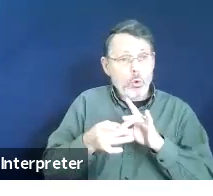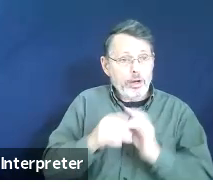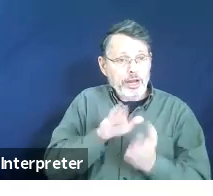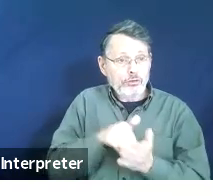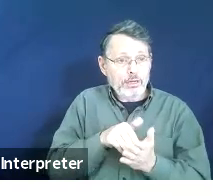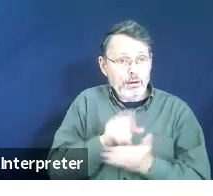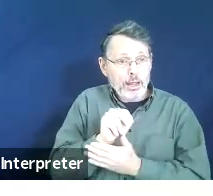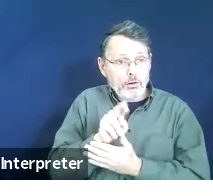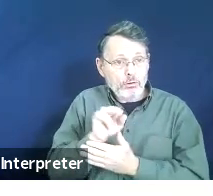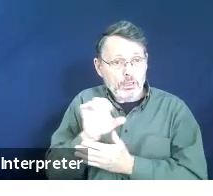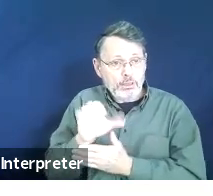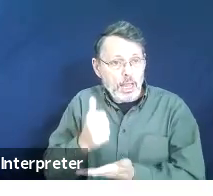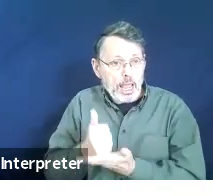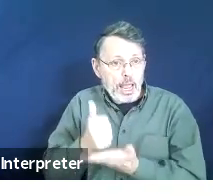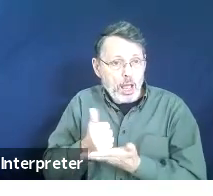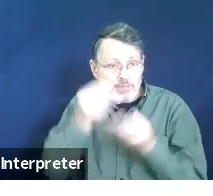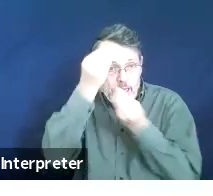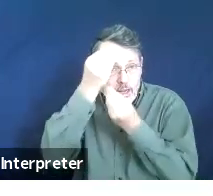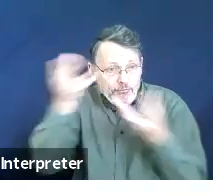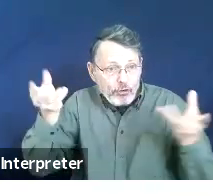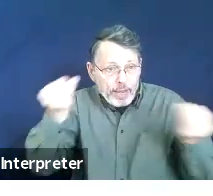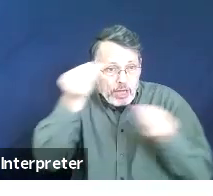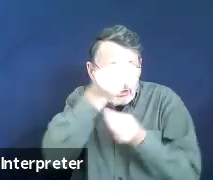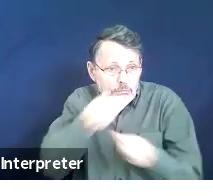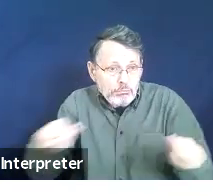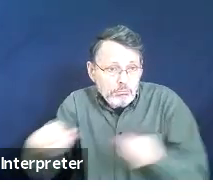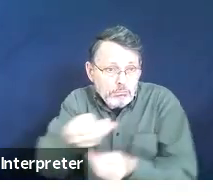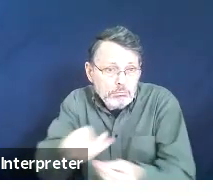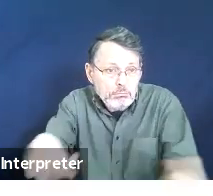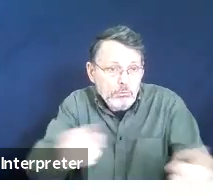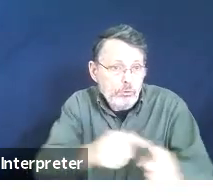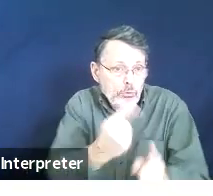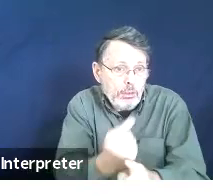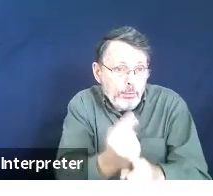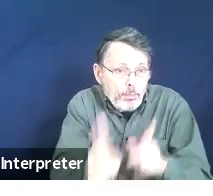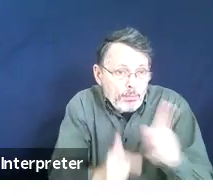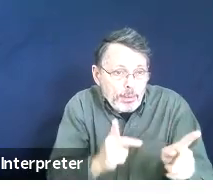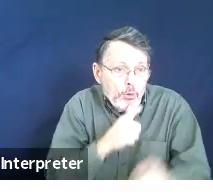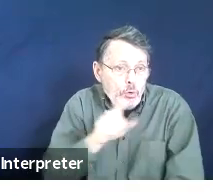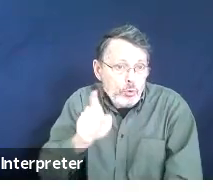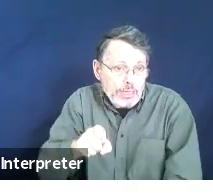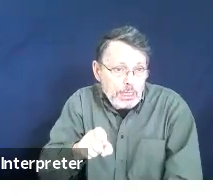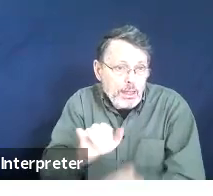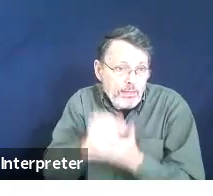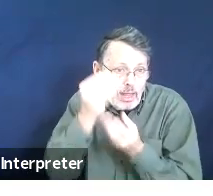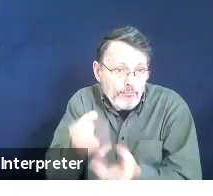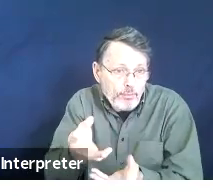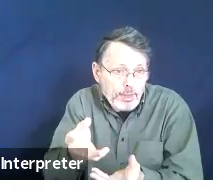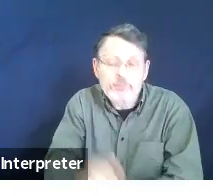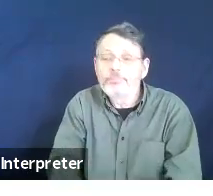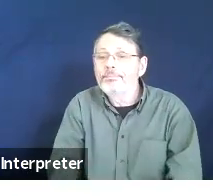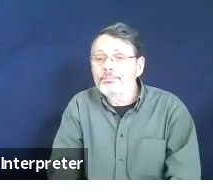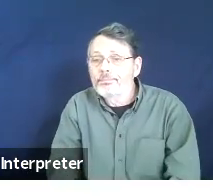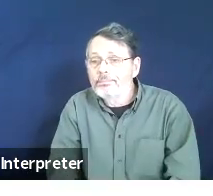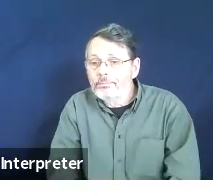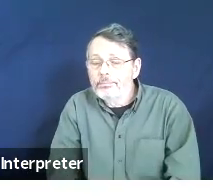the information flow to all those people who will need that information. We also connect with the